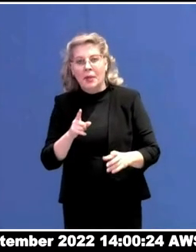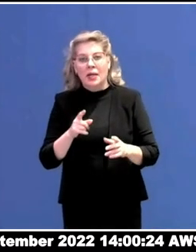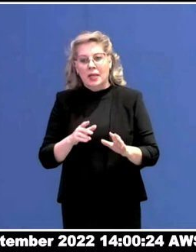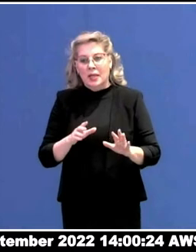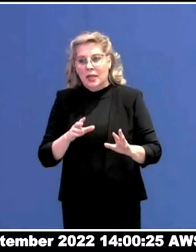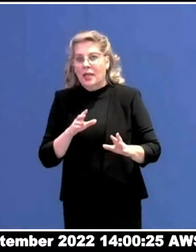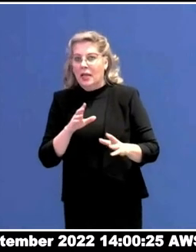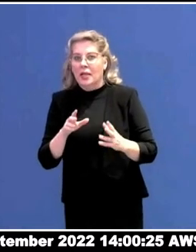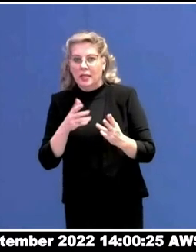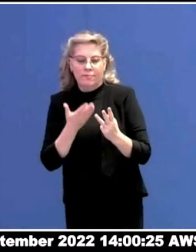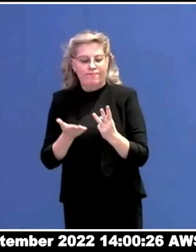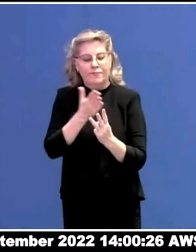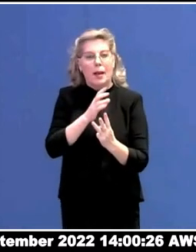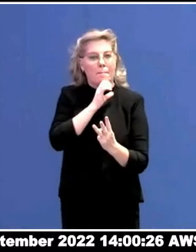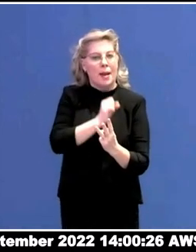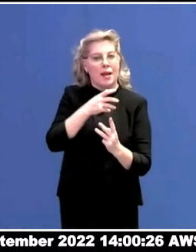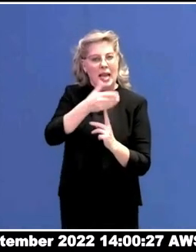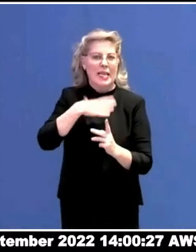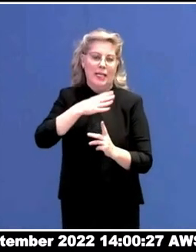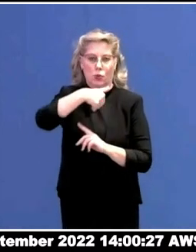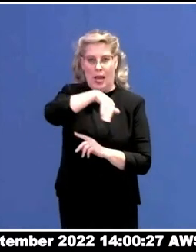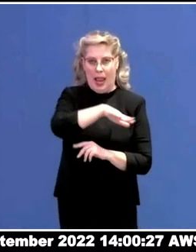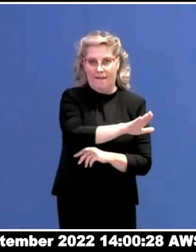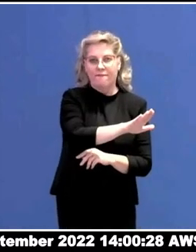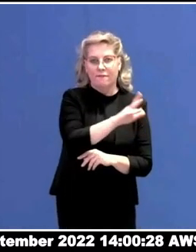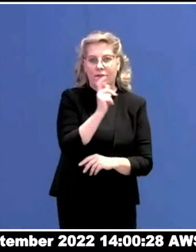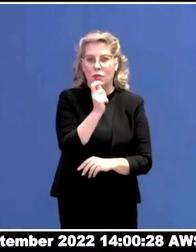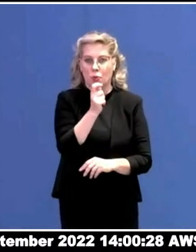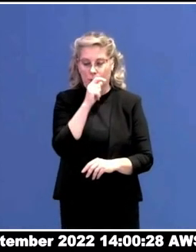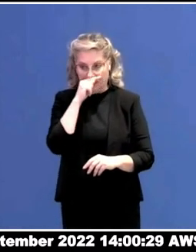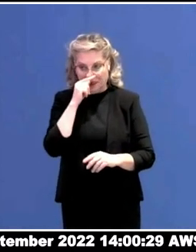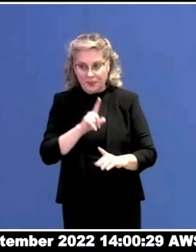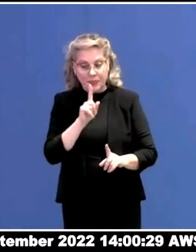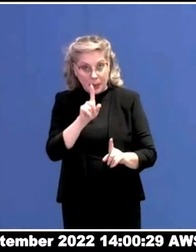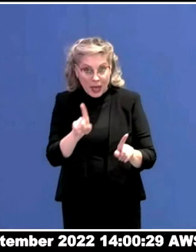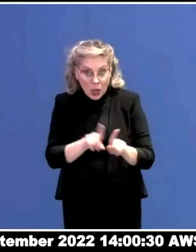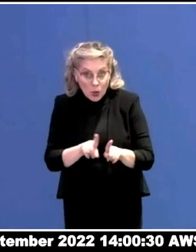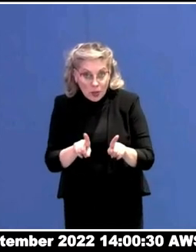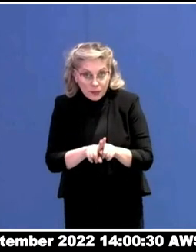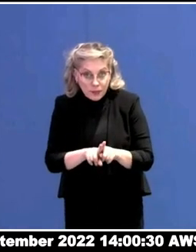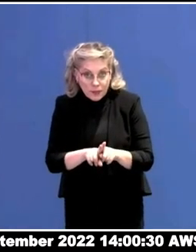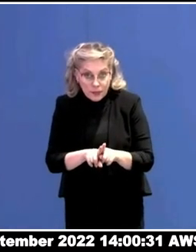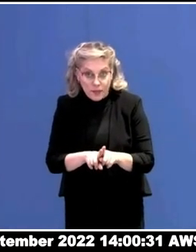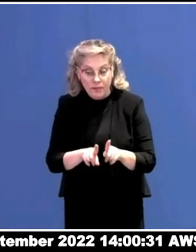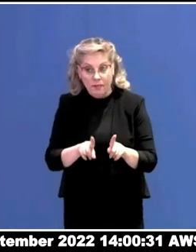But - and I also want to give the Commissioners an opportunity to ask any questions, even if that means coming back to me if we have got more time after.